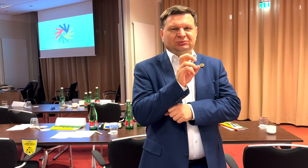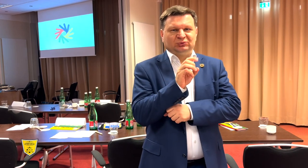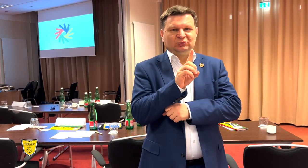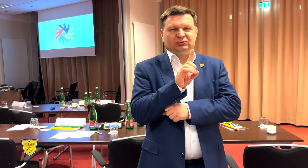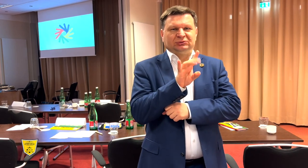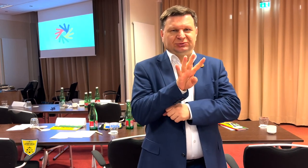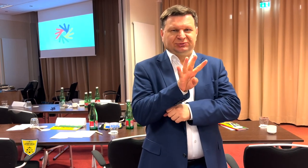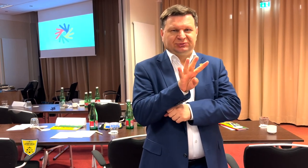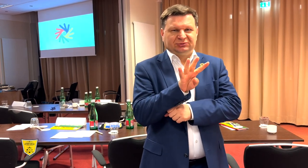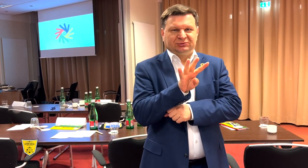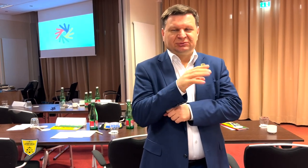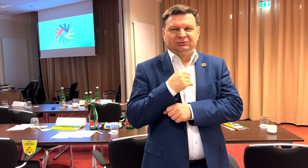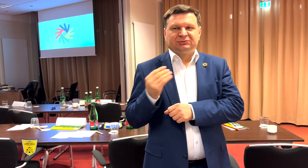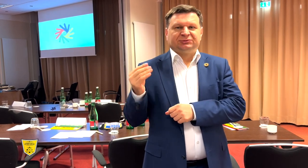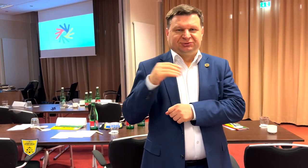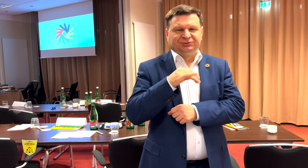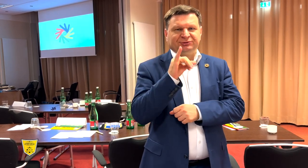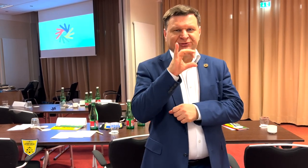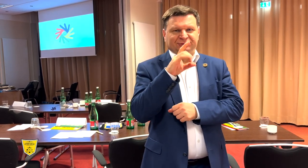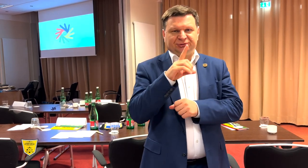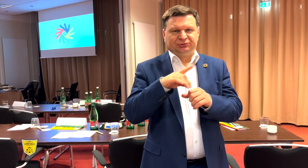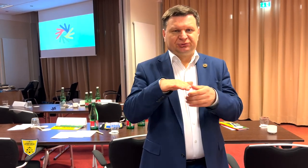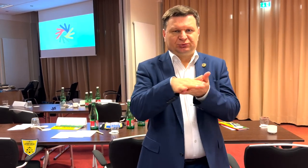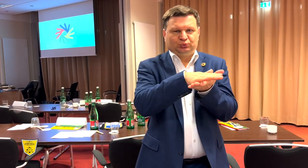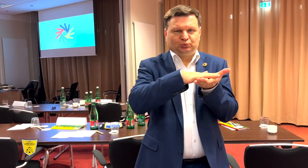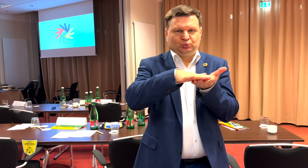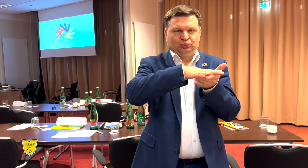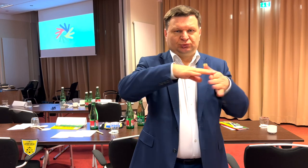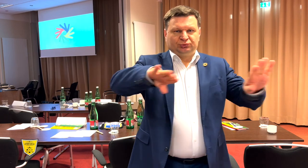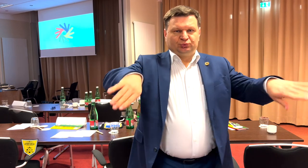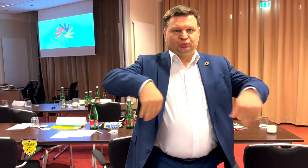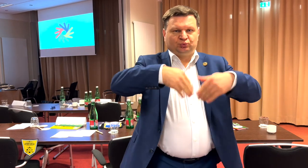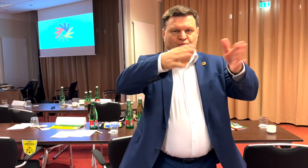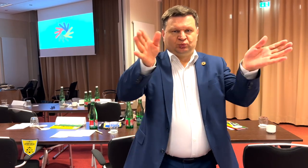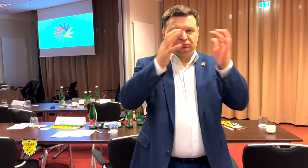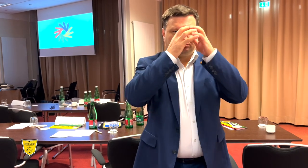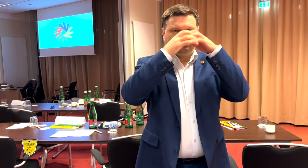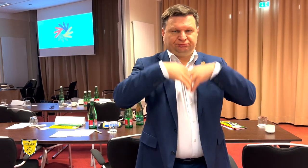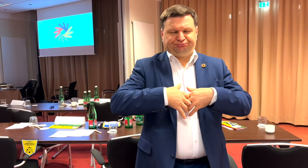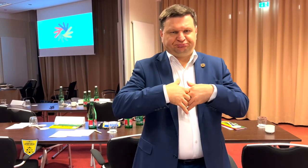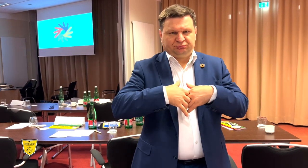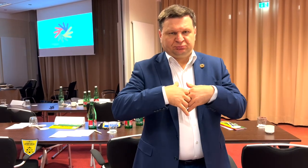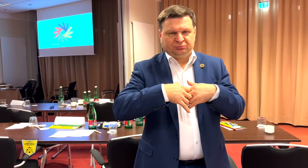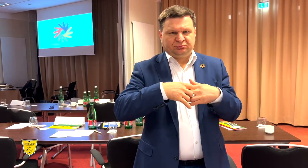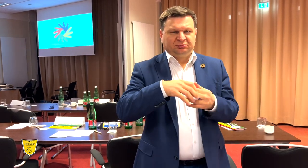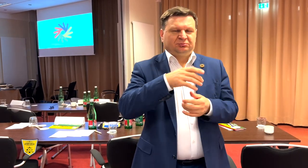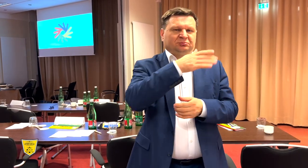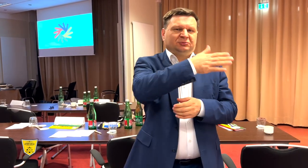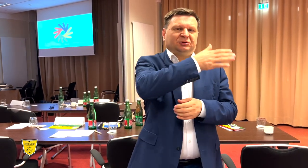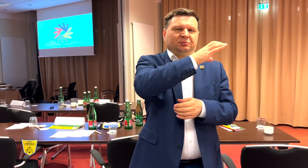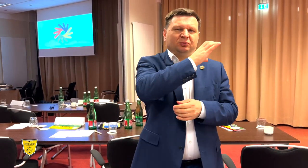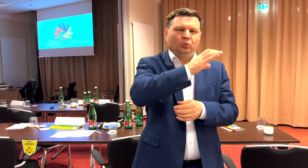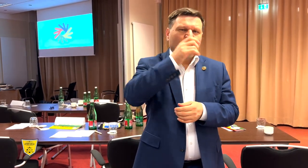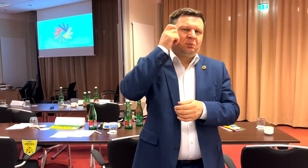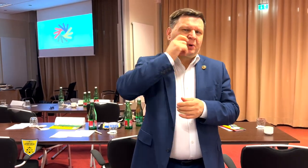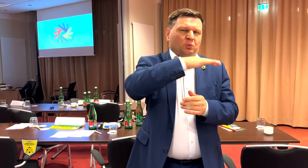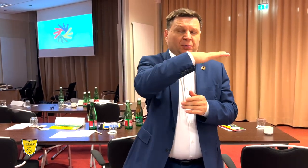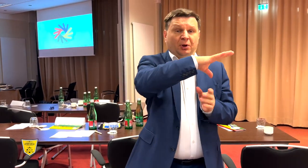on the verge of collapsing. The previous board, Craig Crowley and Mark Cooper did not pass over any documents,